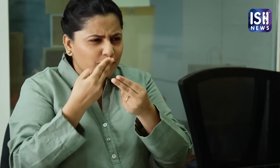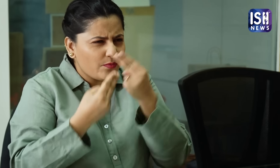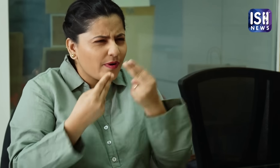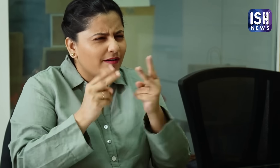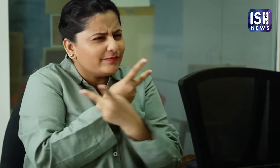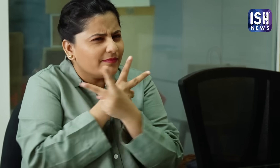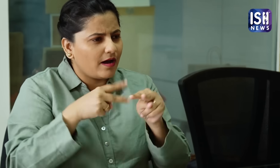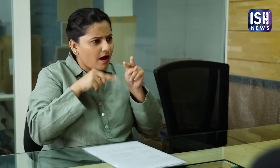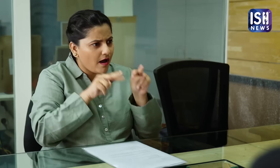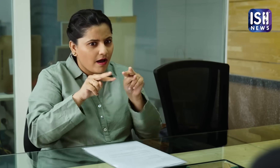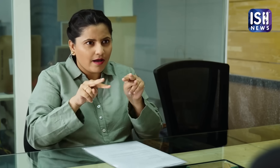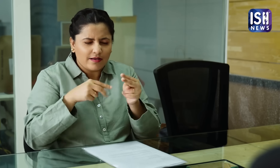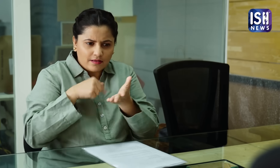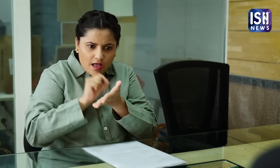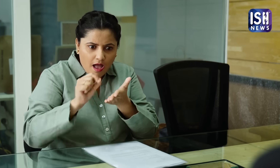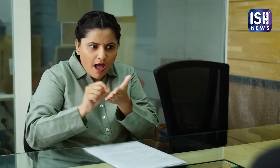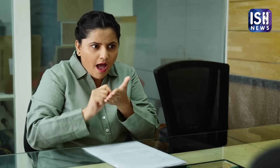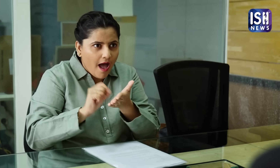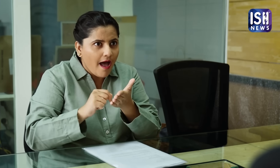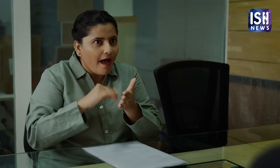children’s stories, and more. I also enjoy writing.